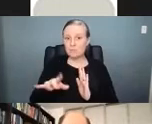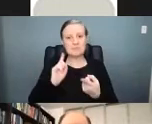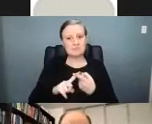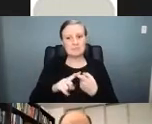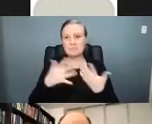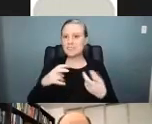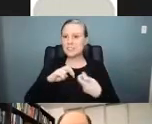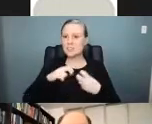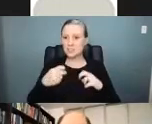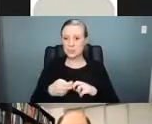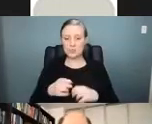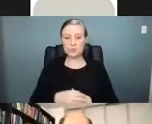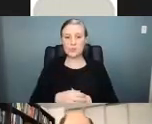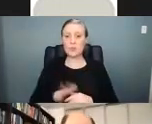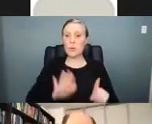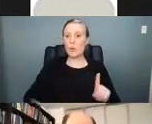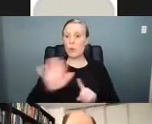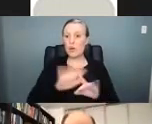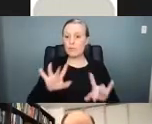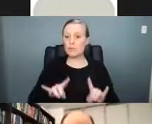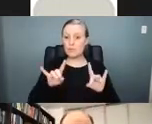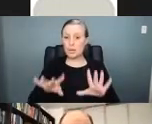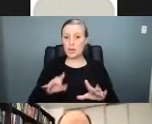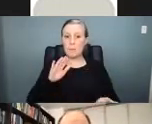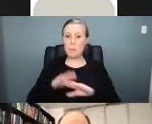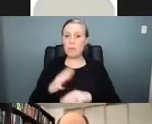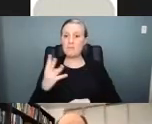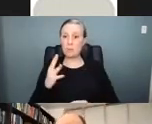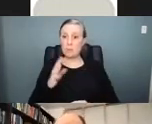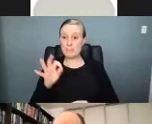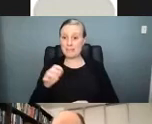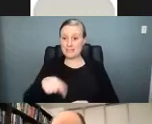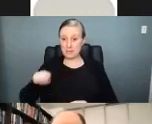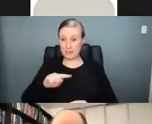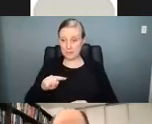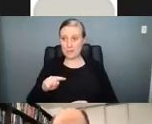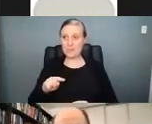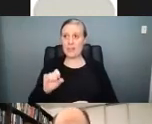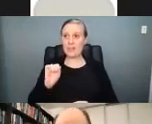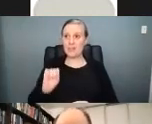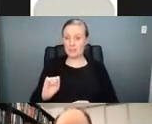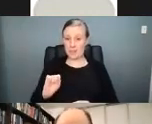would need to pay more than 10% of their household income to afford that bundle of digital and